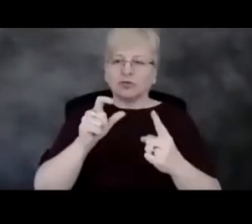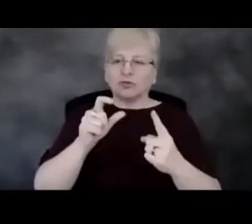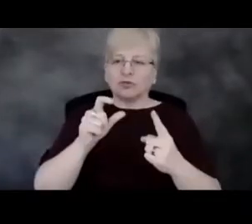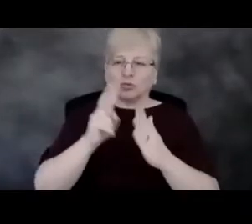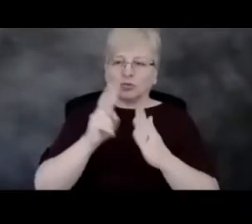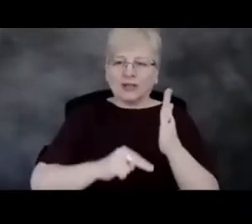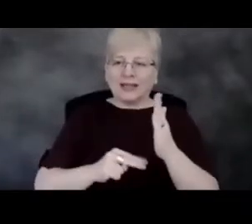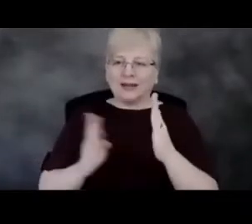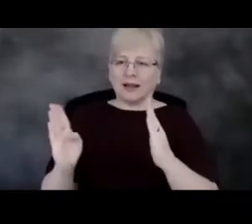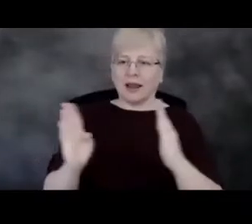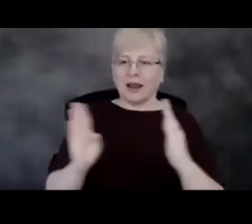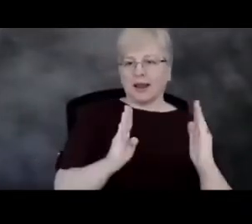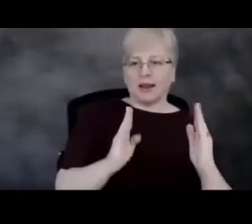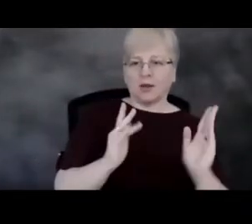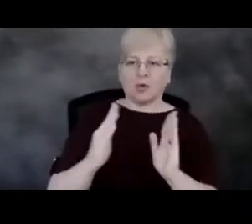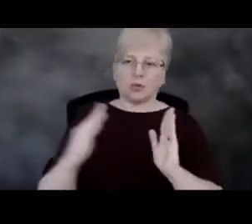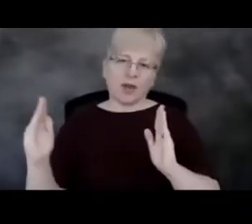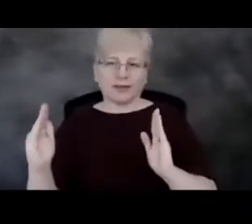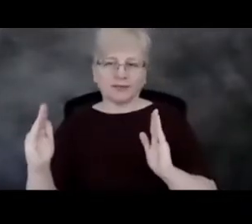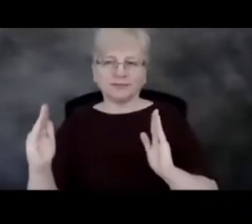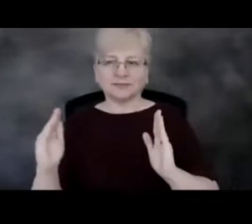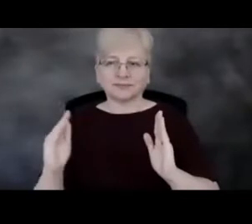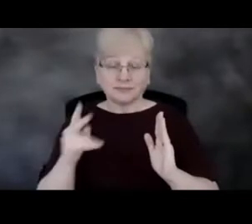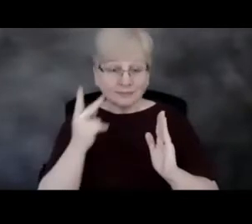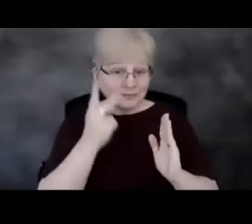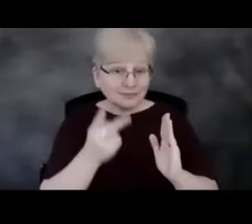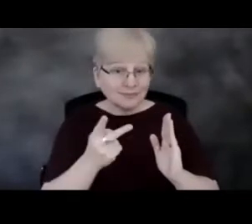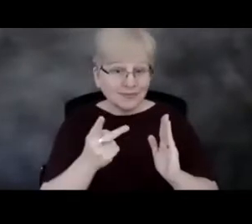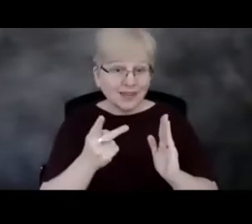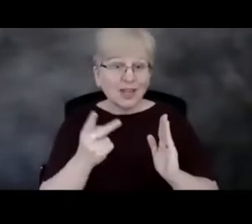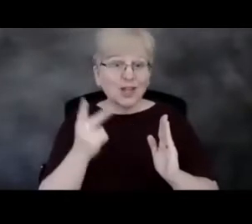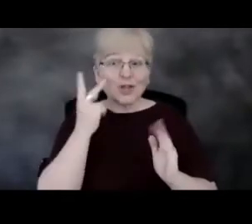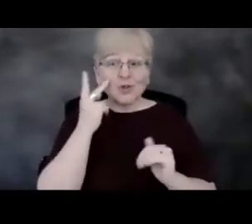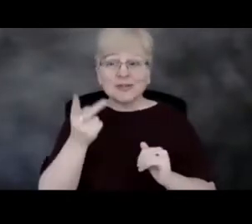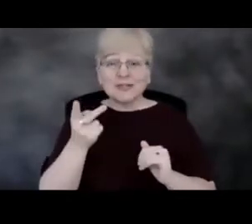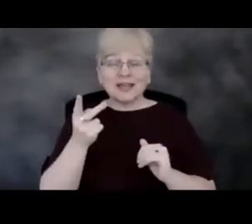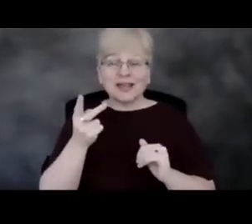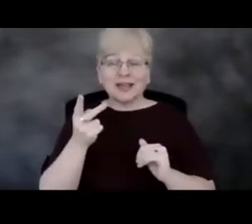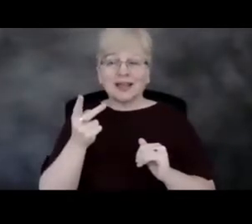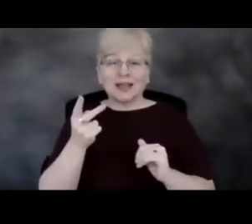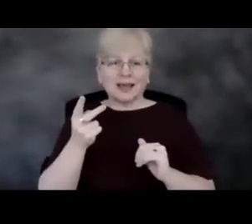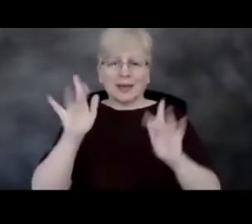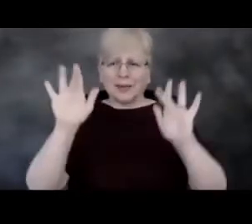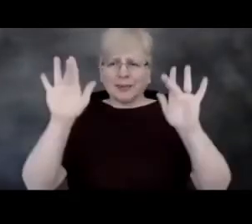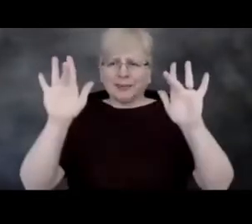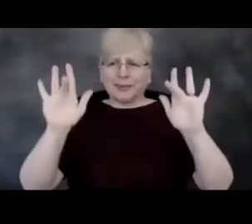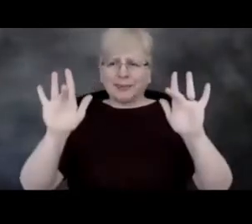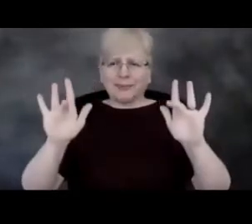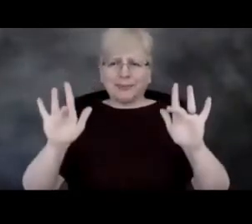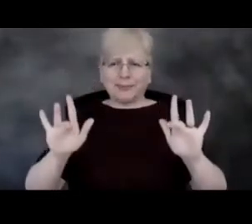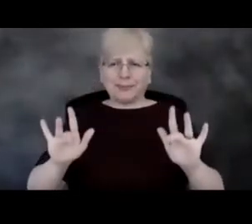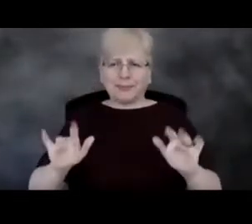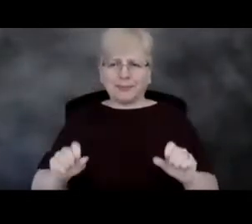You probably noticed it. He will have rivers of blank running through the poster diagonally